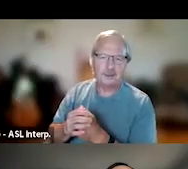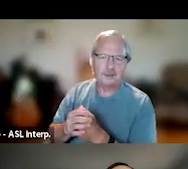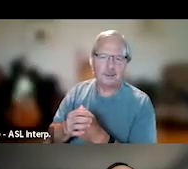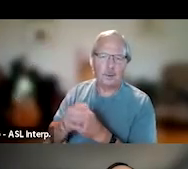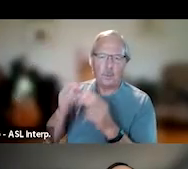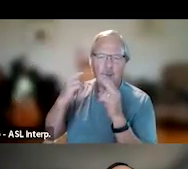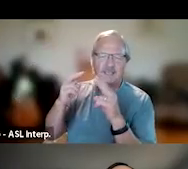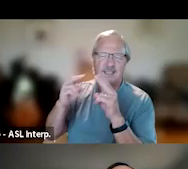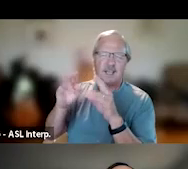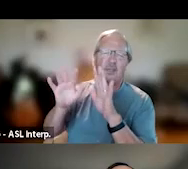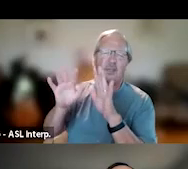that you guys are gonna do.